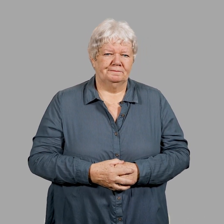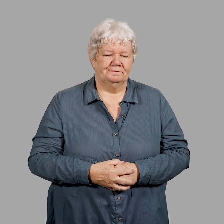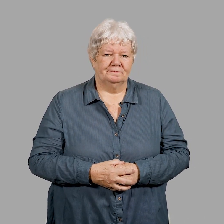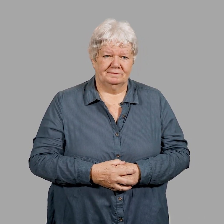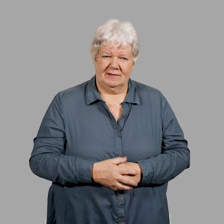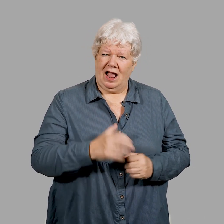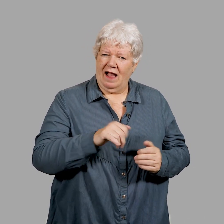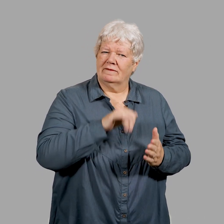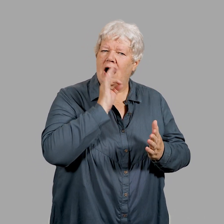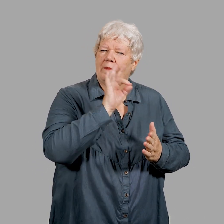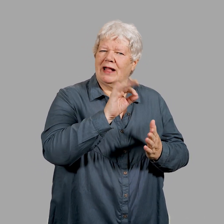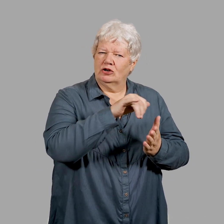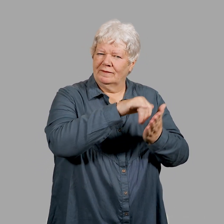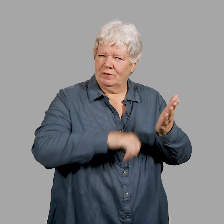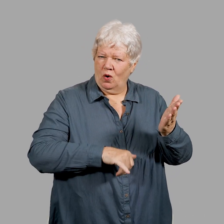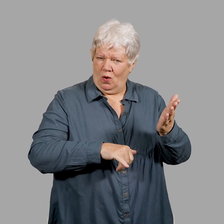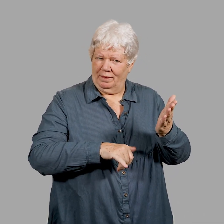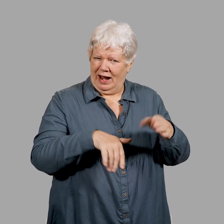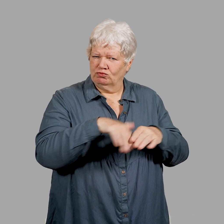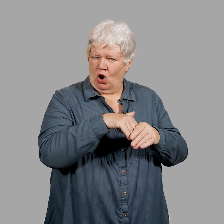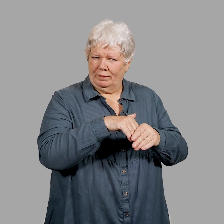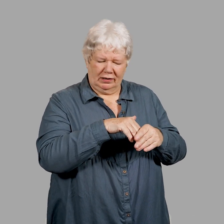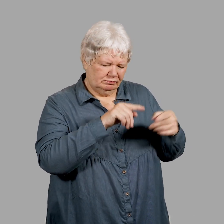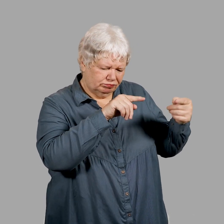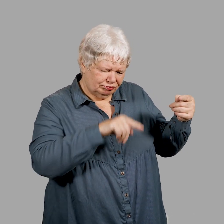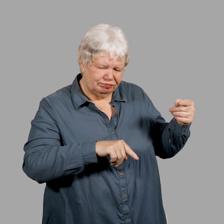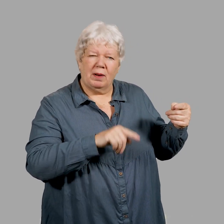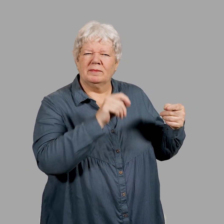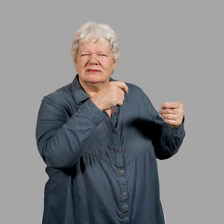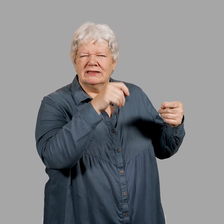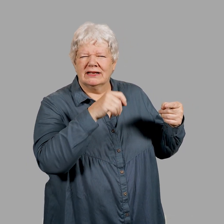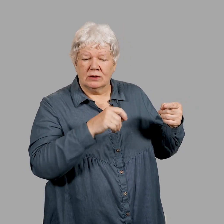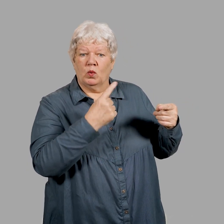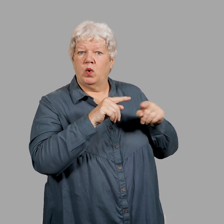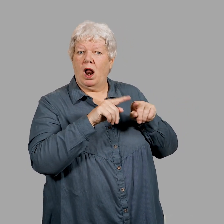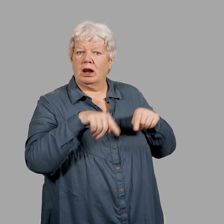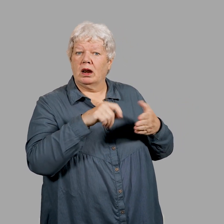Adding a declaration box to our higher education enrolment form